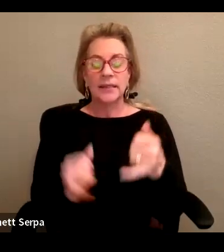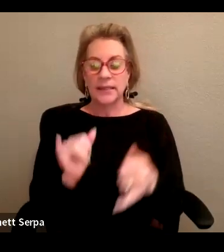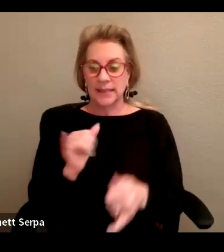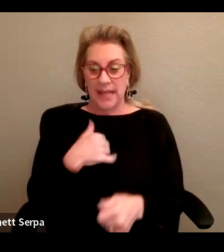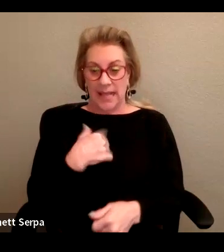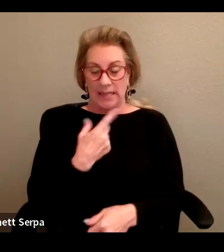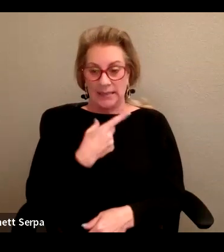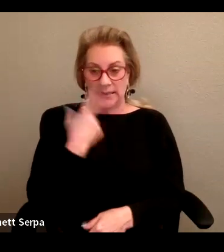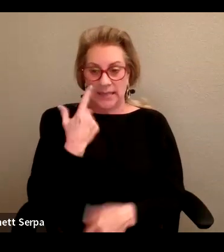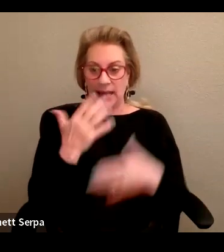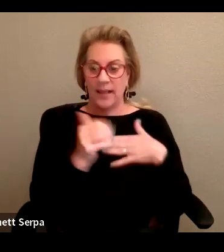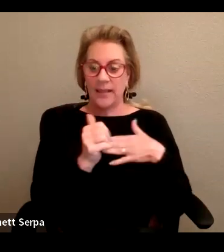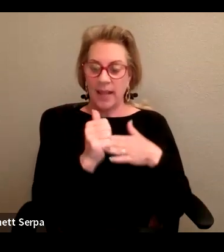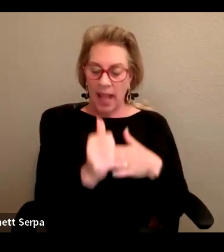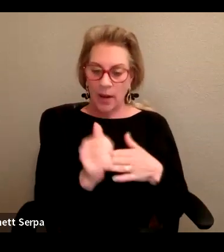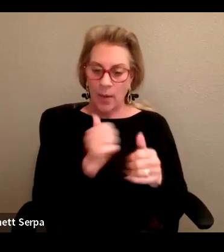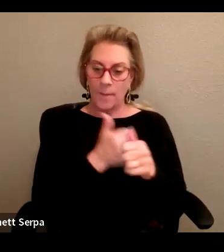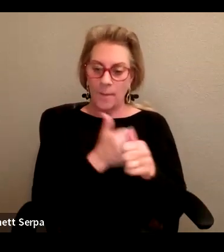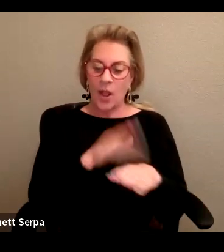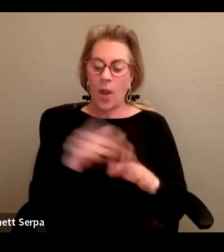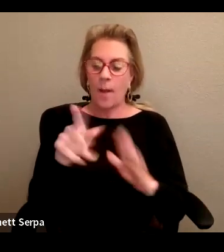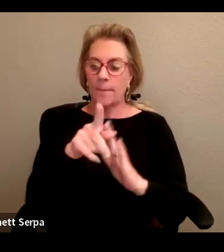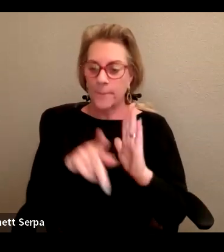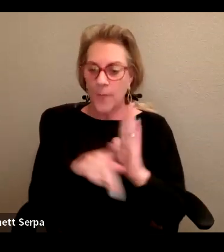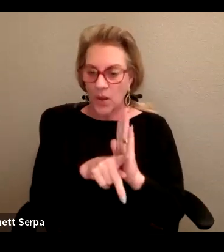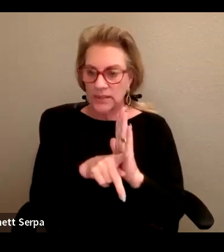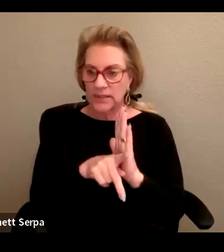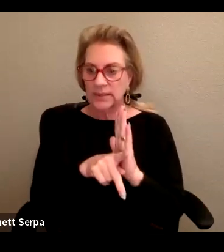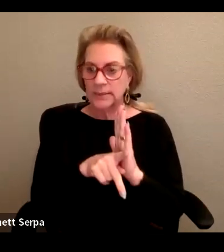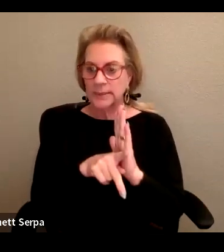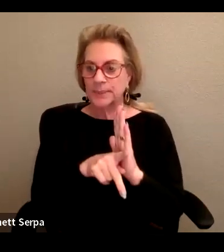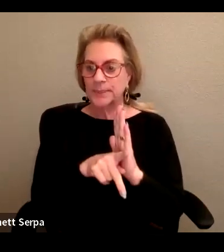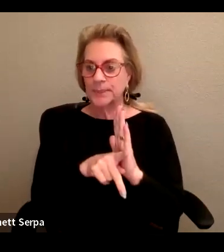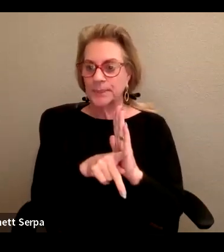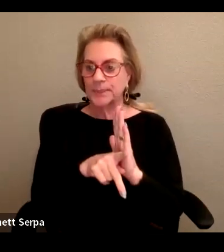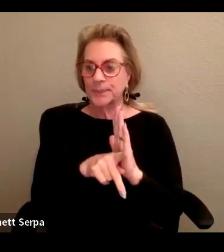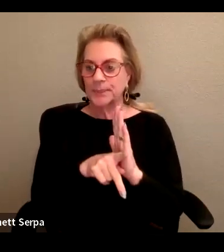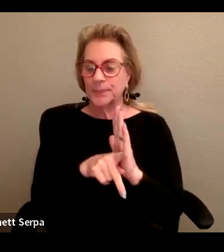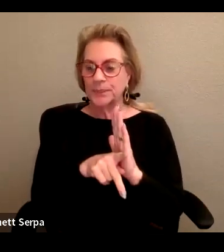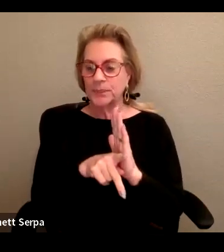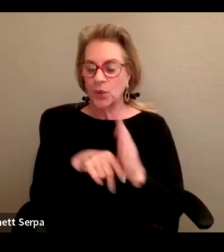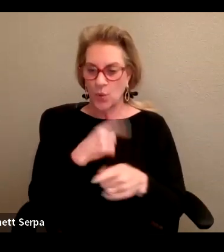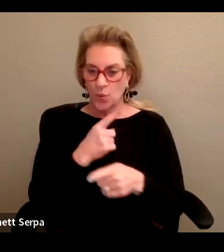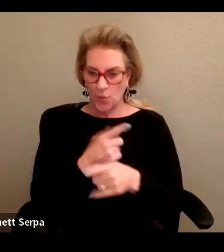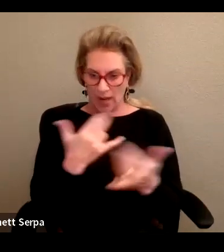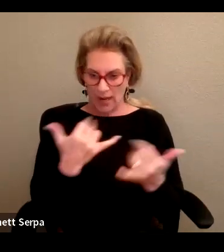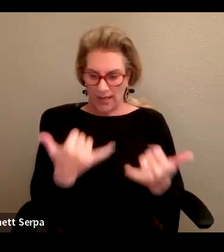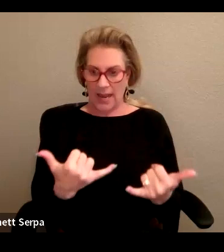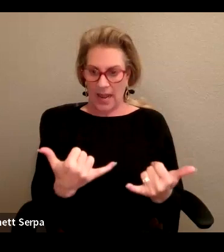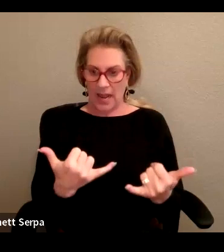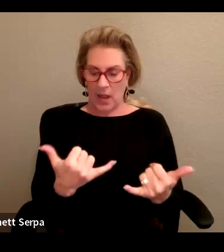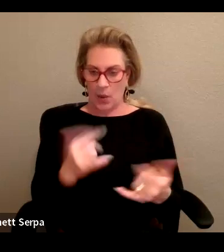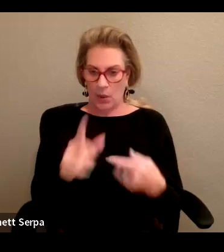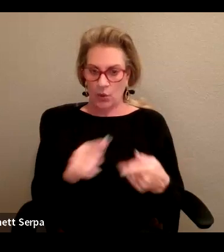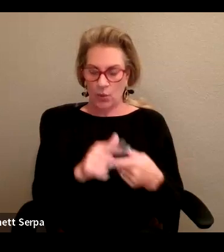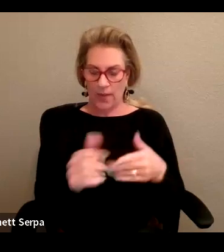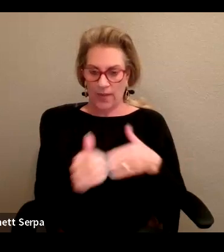guidances are based on policies um current as of the time in which the guidances were issued this